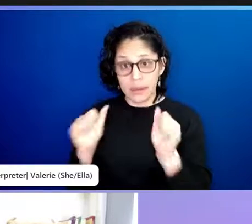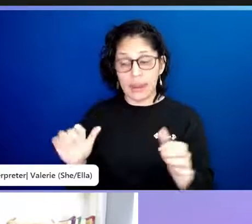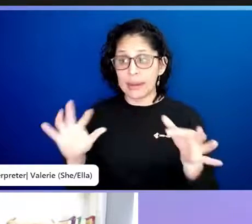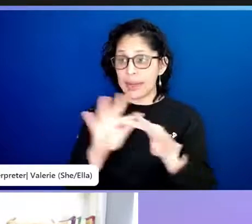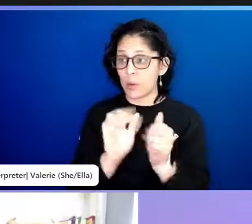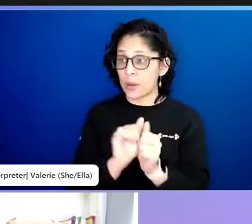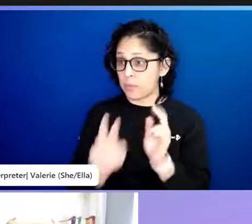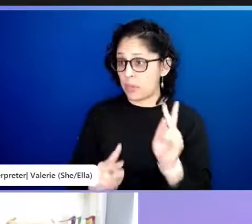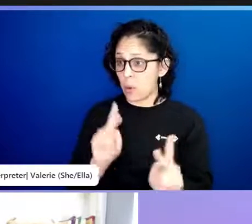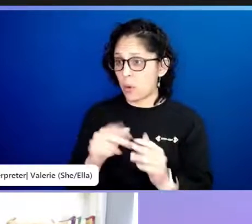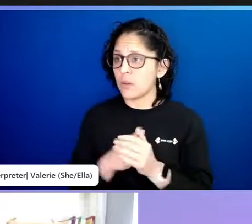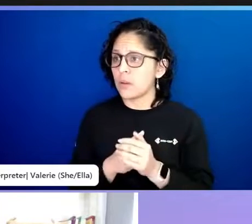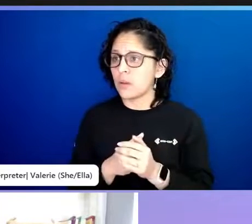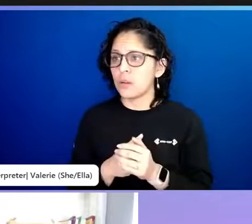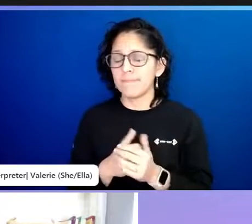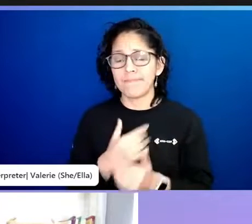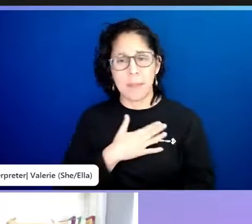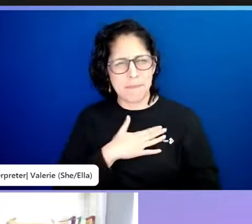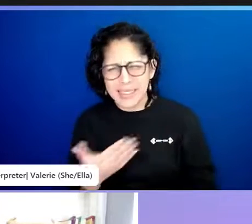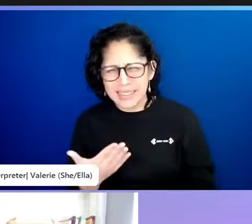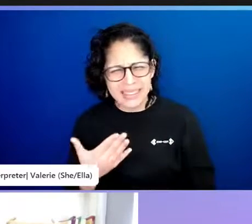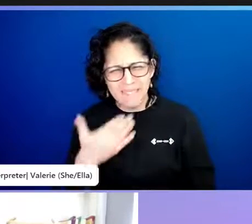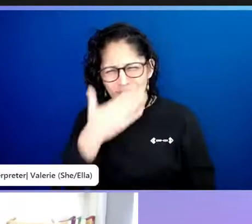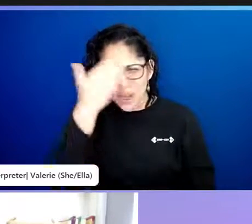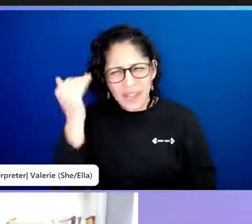um which I admittedly don't know the name of because I'm not a researcher